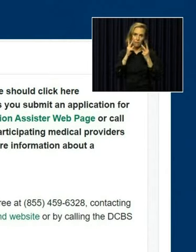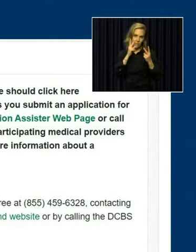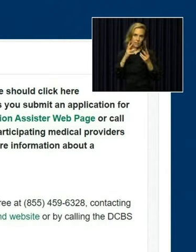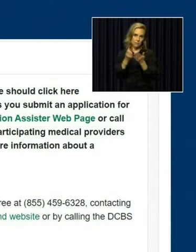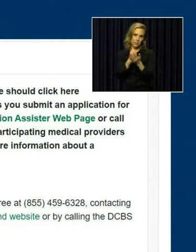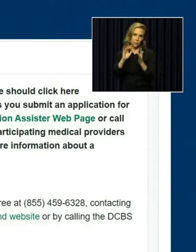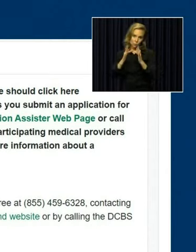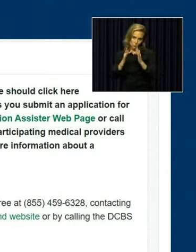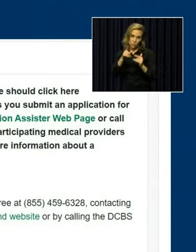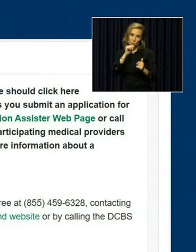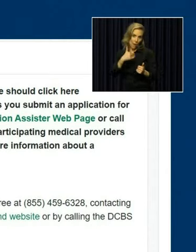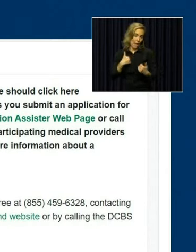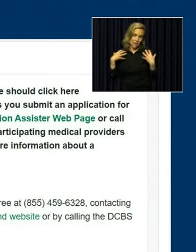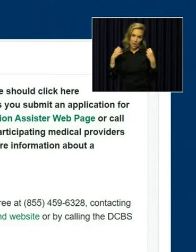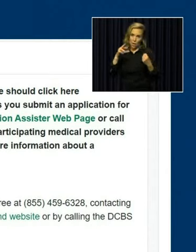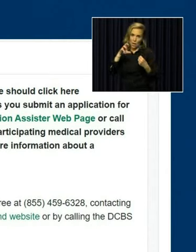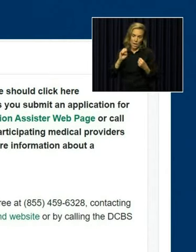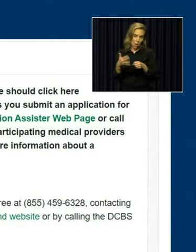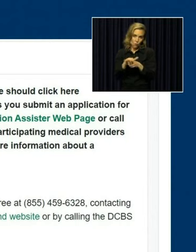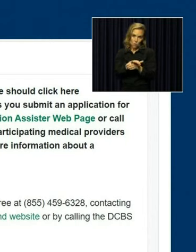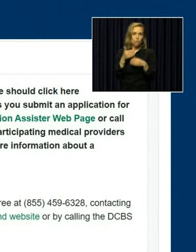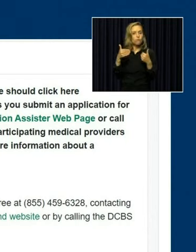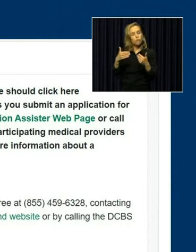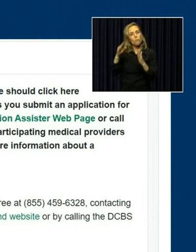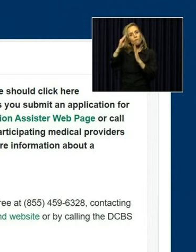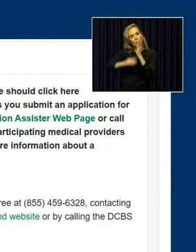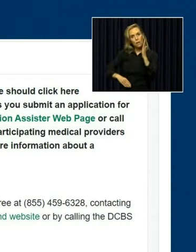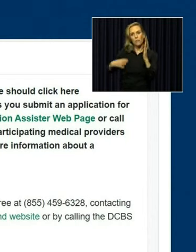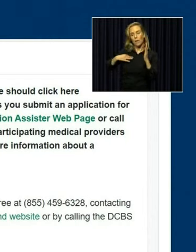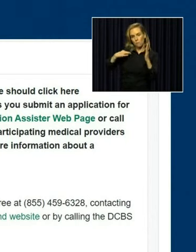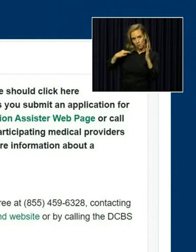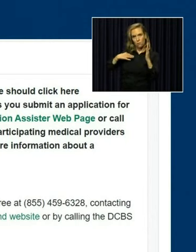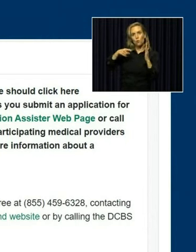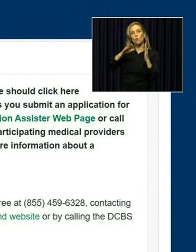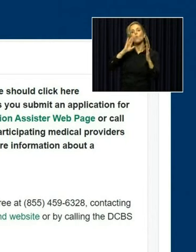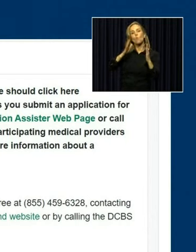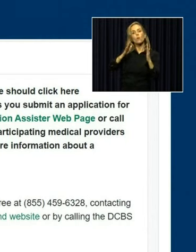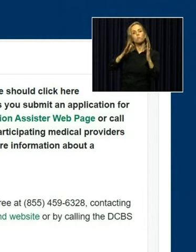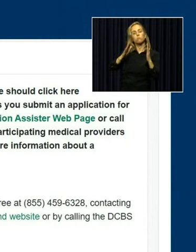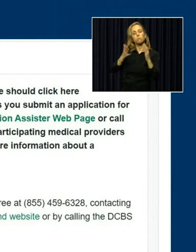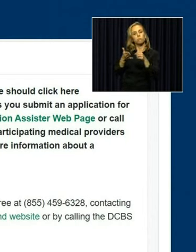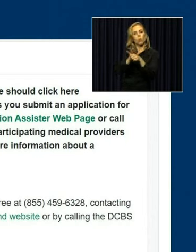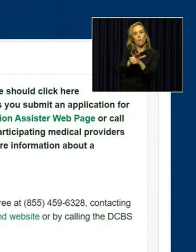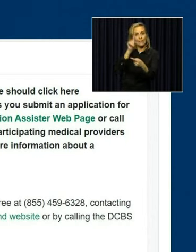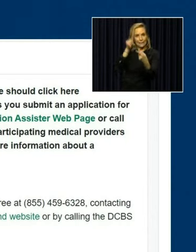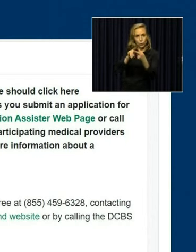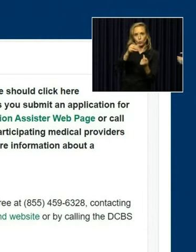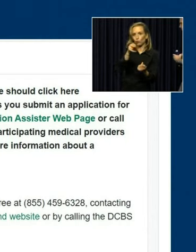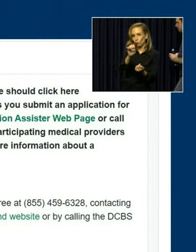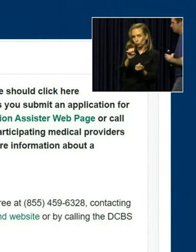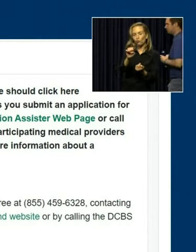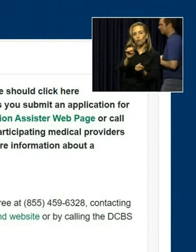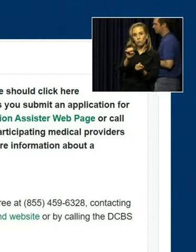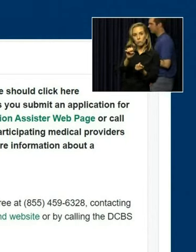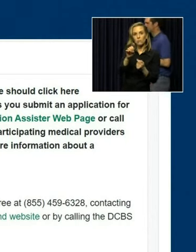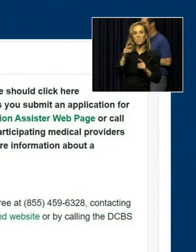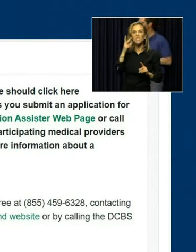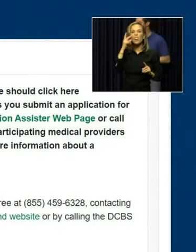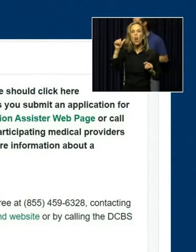OKAY.